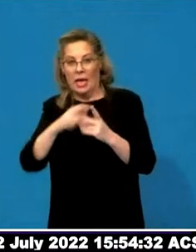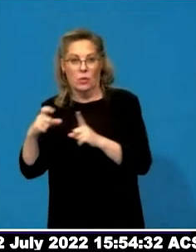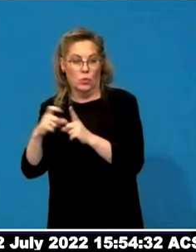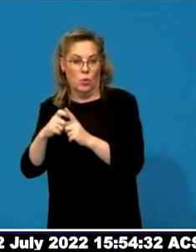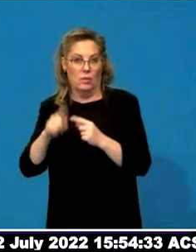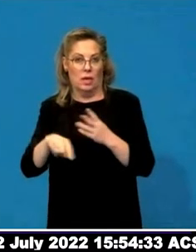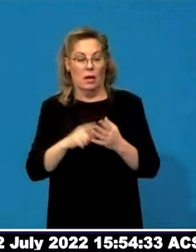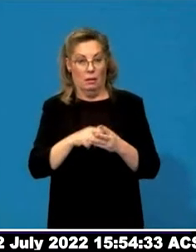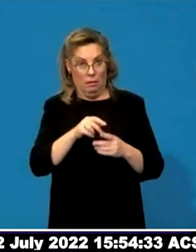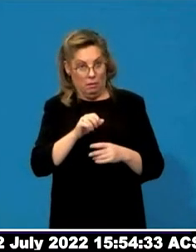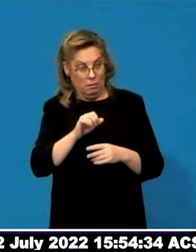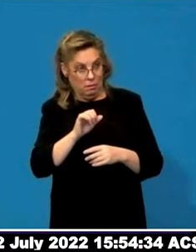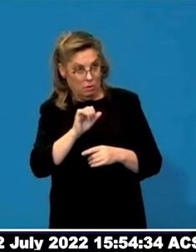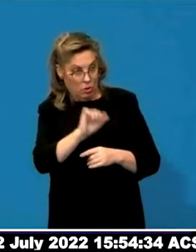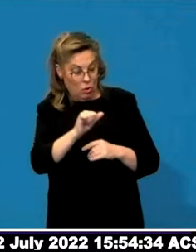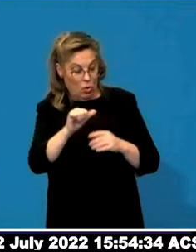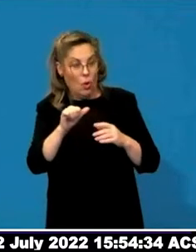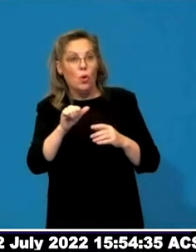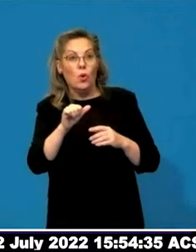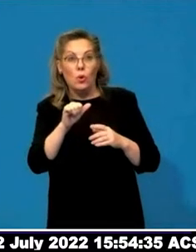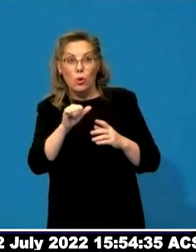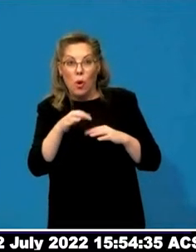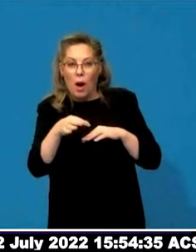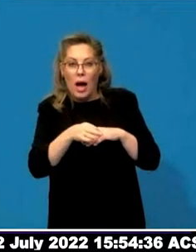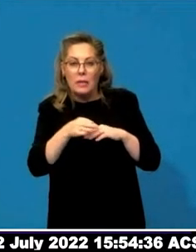Designer of the Torres Strait flag, yeah.